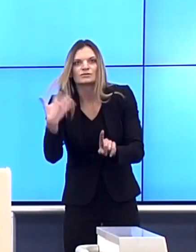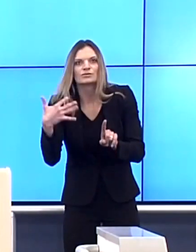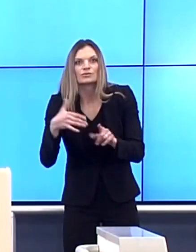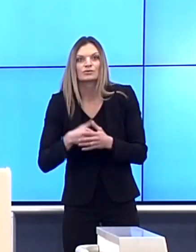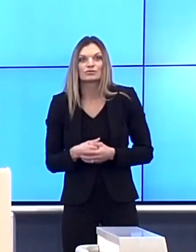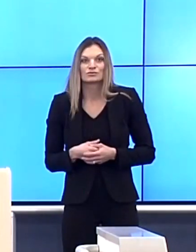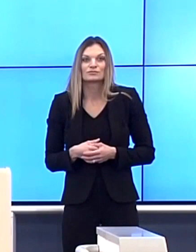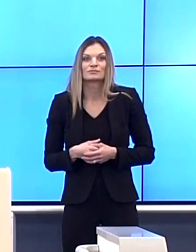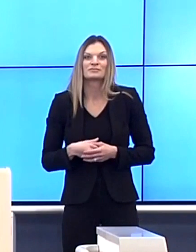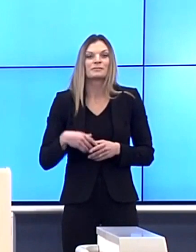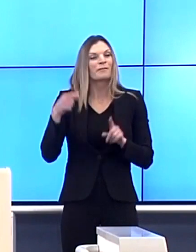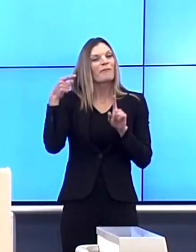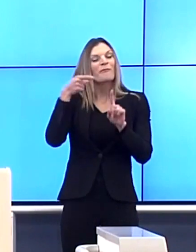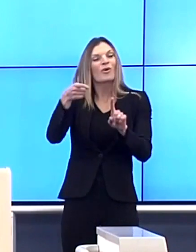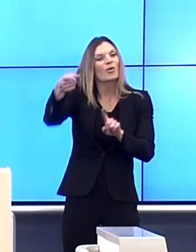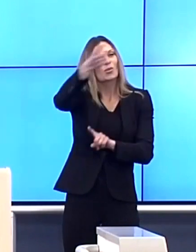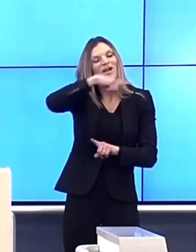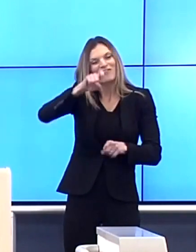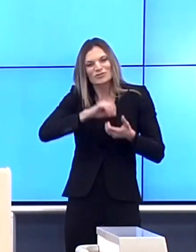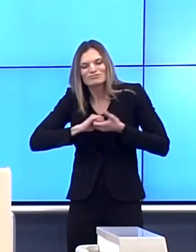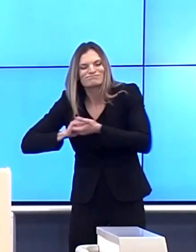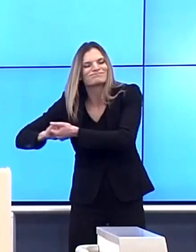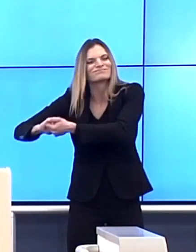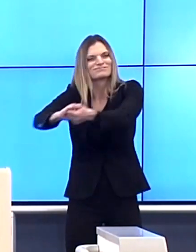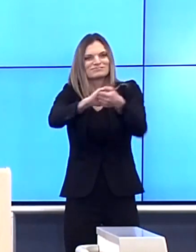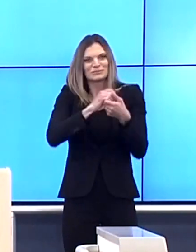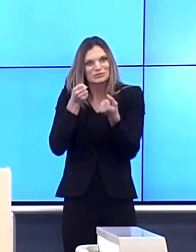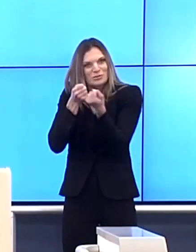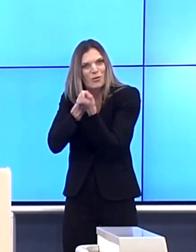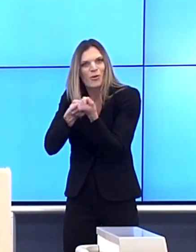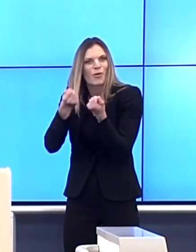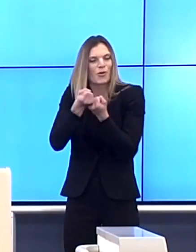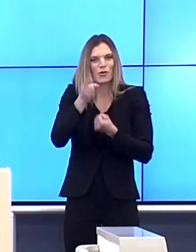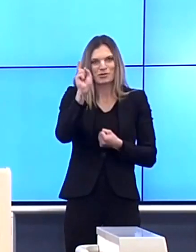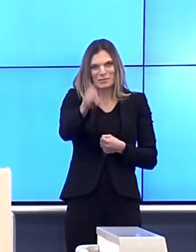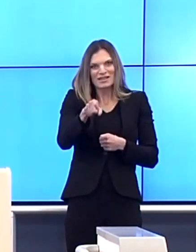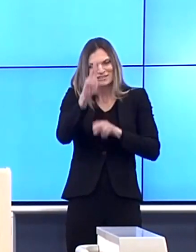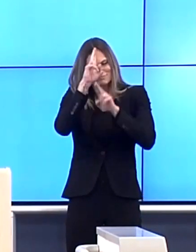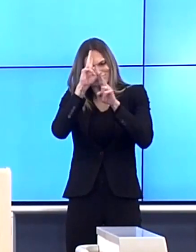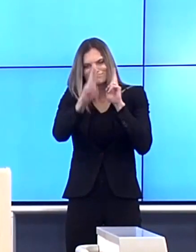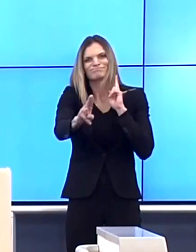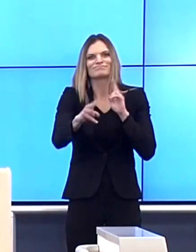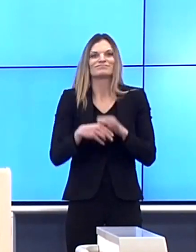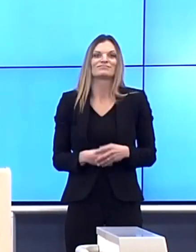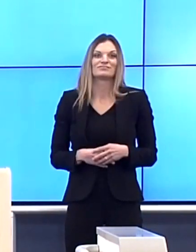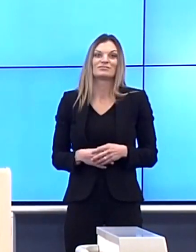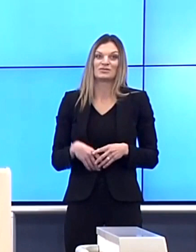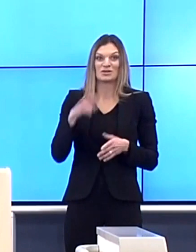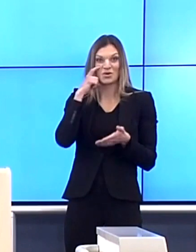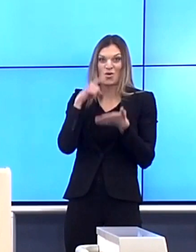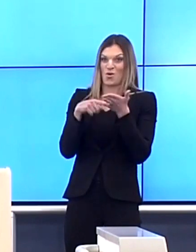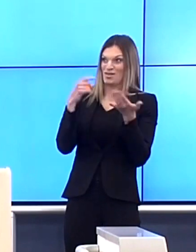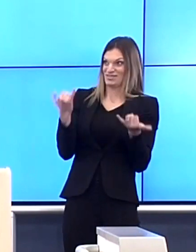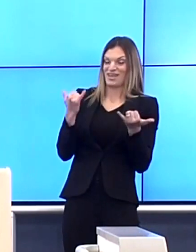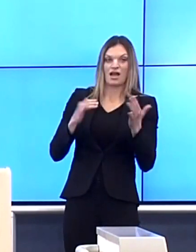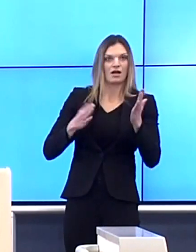OUR RESPONSE IS STRONGEST IF WE ARE UNIFIED AND ALL IN THIS ARE UNIFIED AND ALL IN THIS TOGETHER. TOGETHER. WE CANNOT CONTROL THE FACT THAT WE CANNOT CONTROL THE FACT THAT WE’RE ALREADY SEEING A SURGE IN